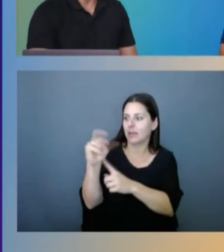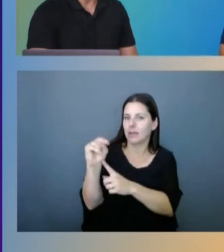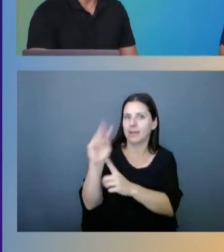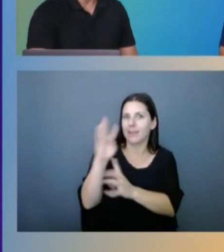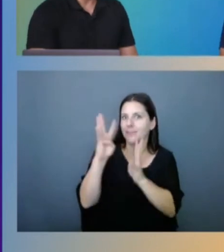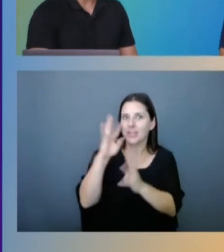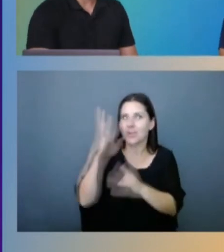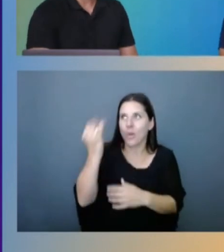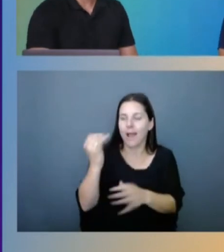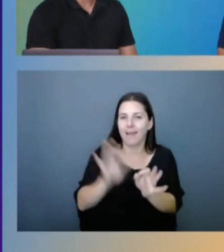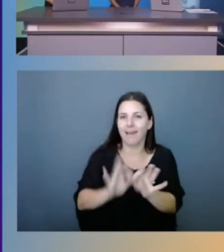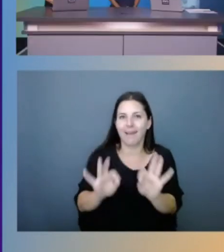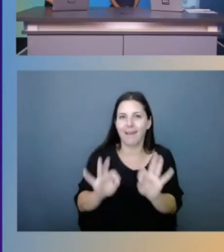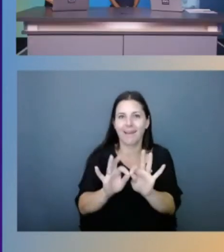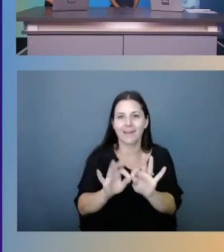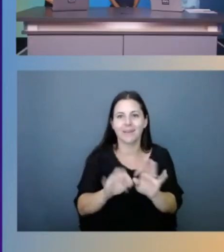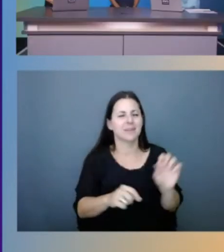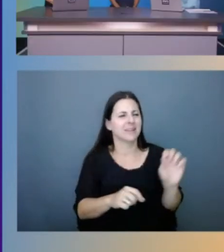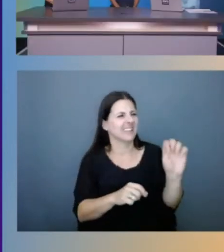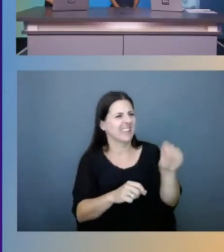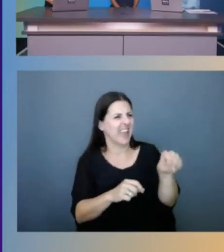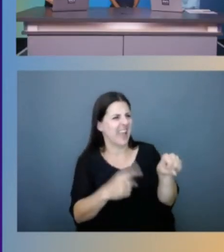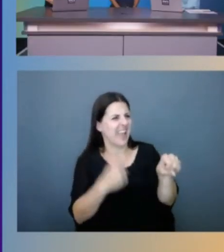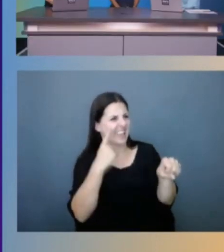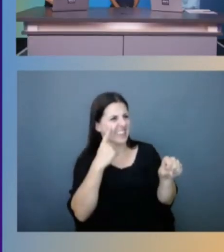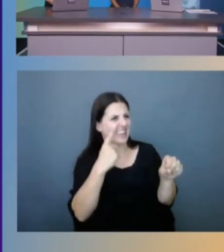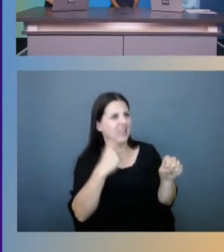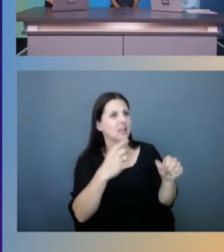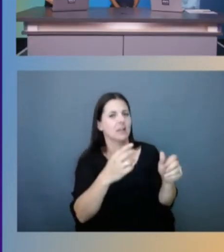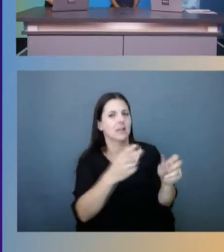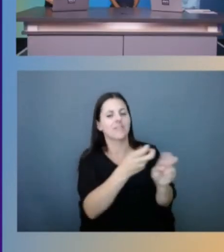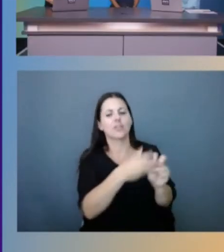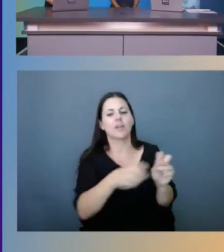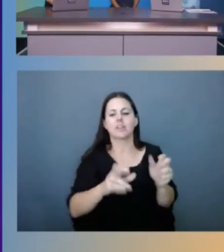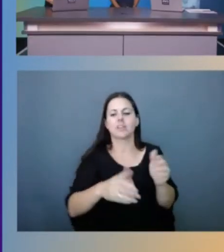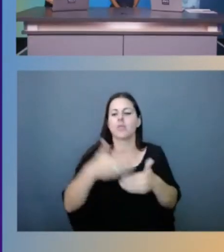transitioning to the next thing we had here about sustainability is also kind of directionally